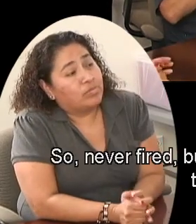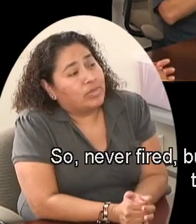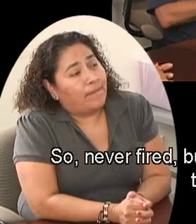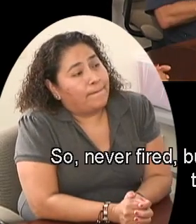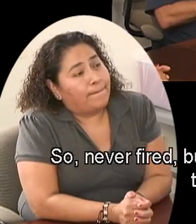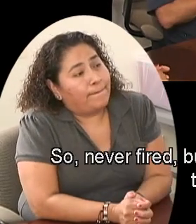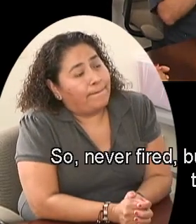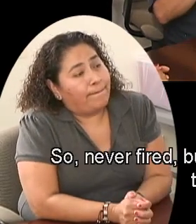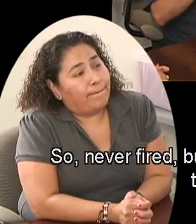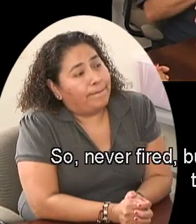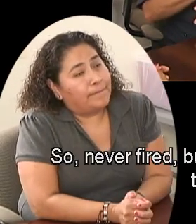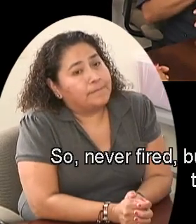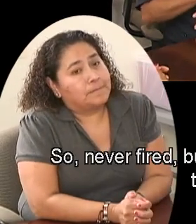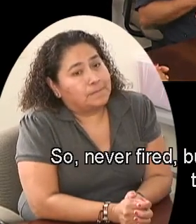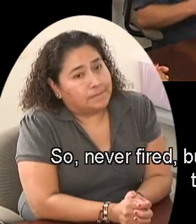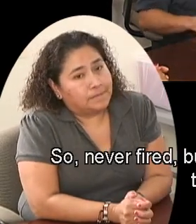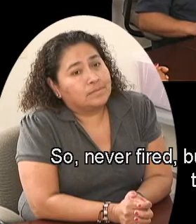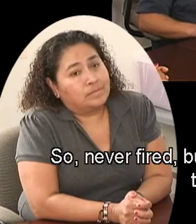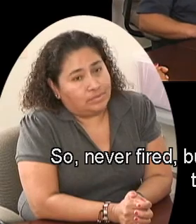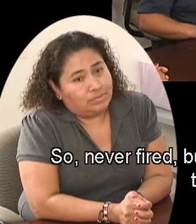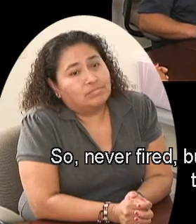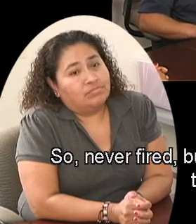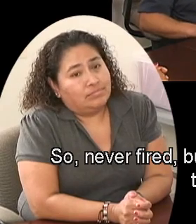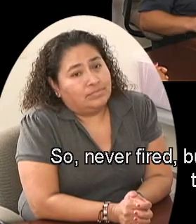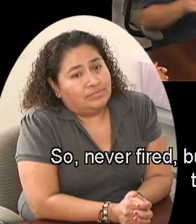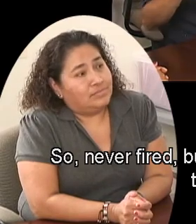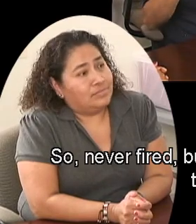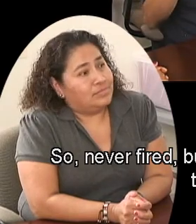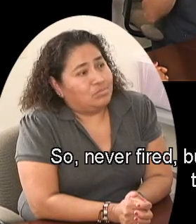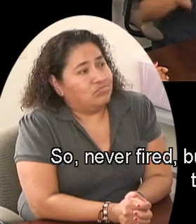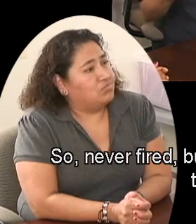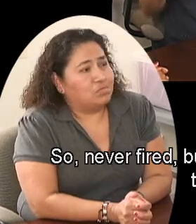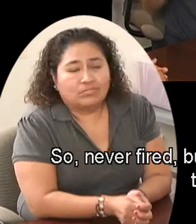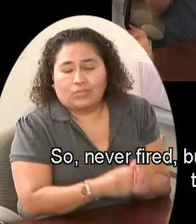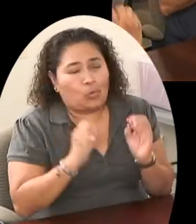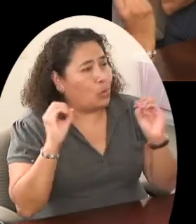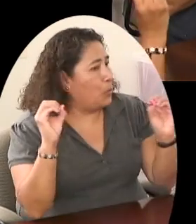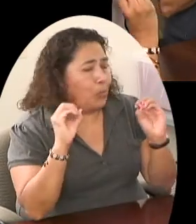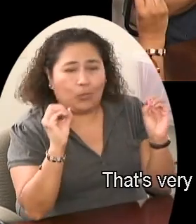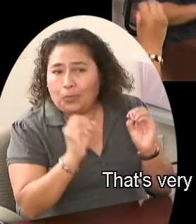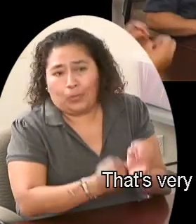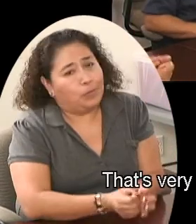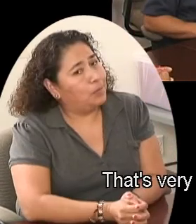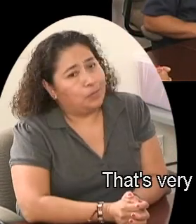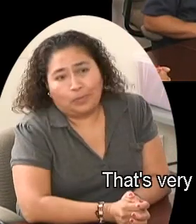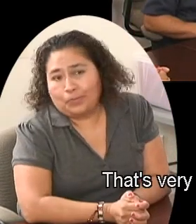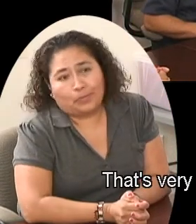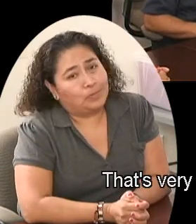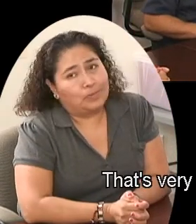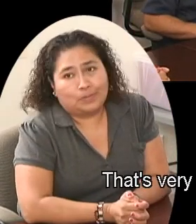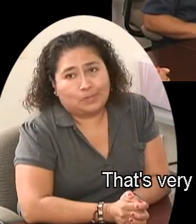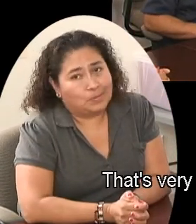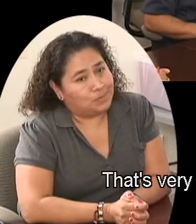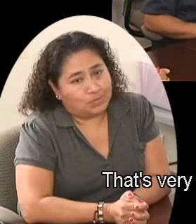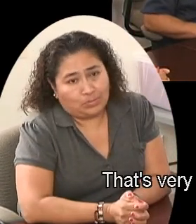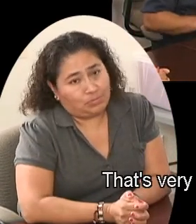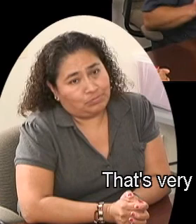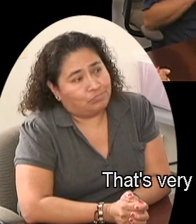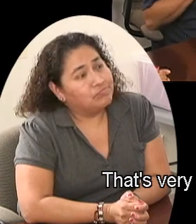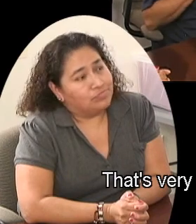So, never fired, but you've quit. You've left the job. That's very good. Thank you.